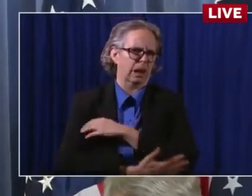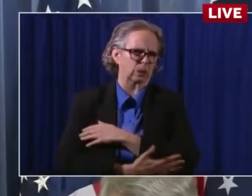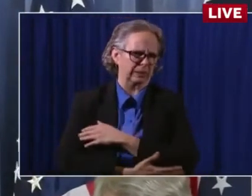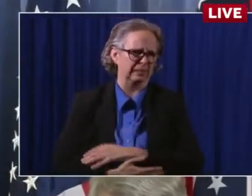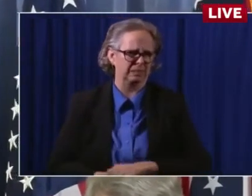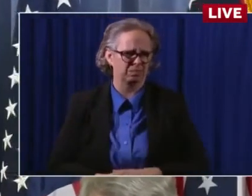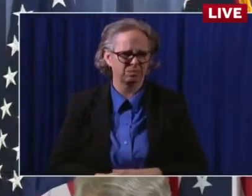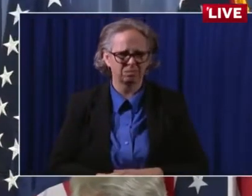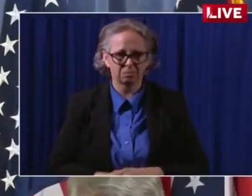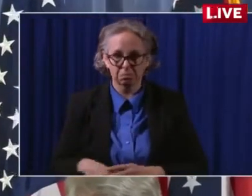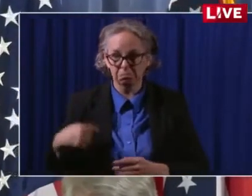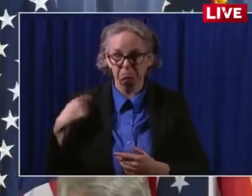HAMILTON COUNTY.